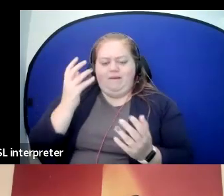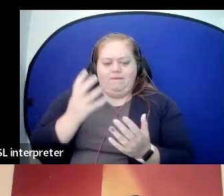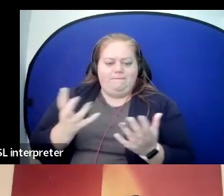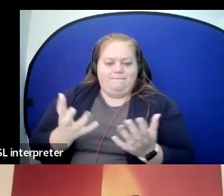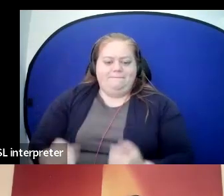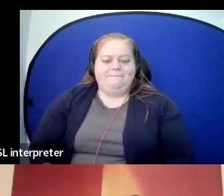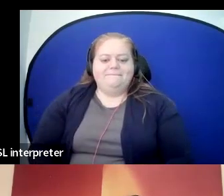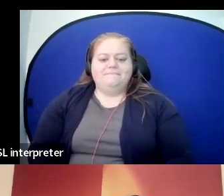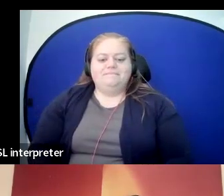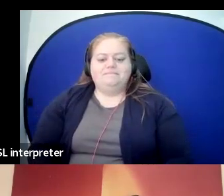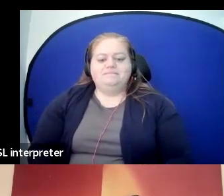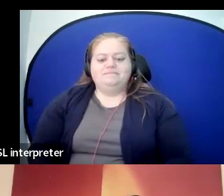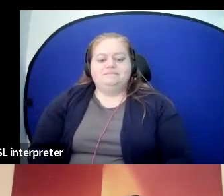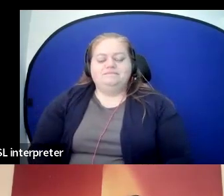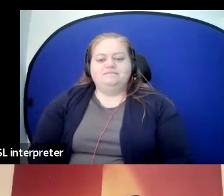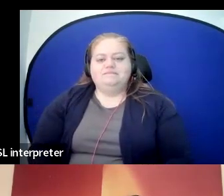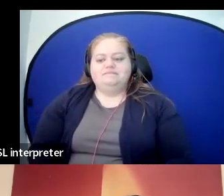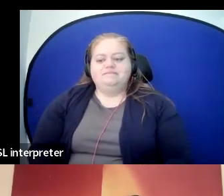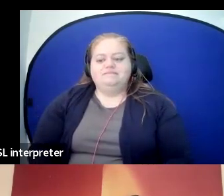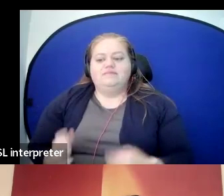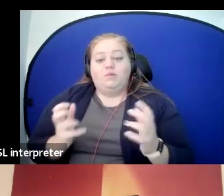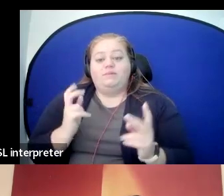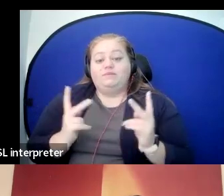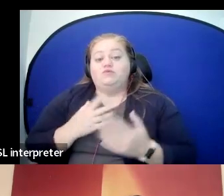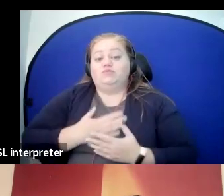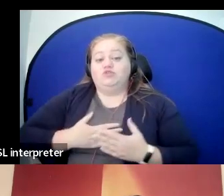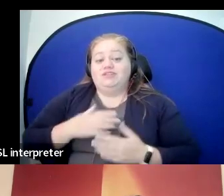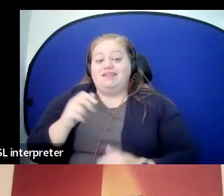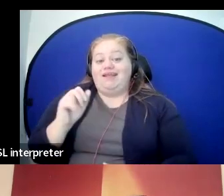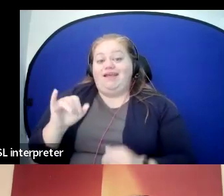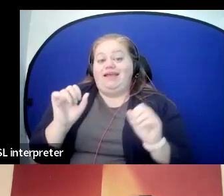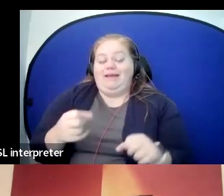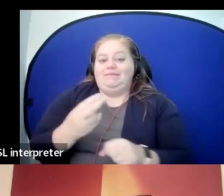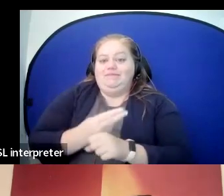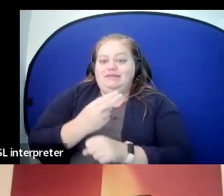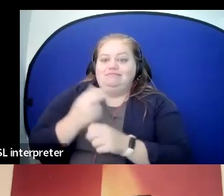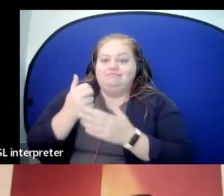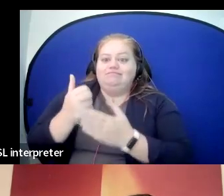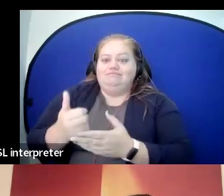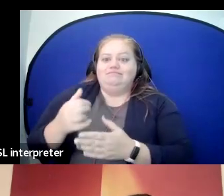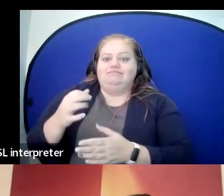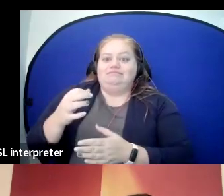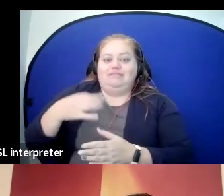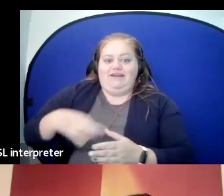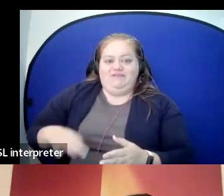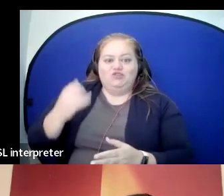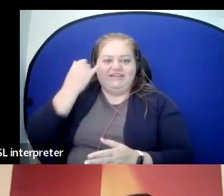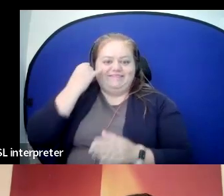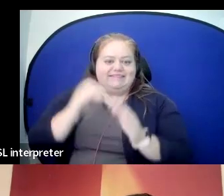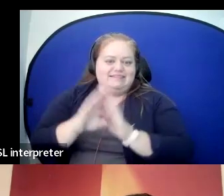I want people to appreciate how useful I can be if it's developed responsibly.